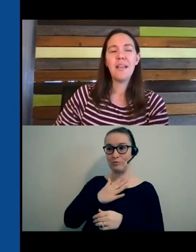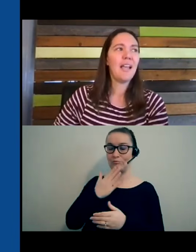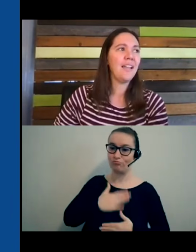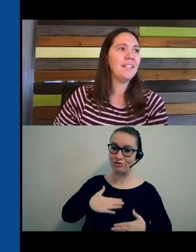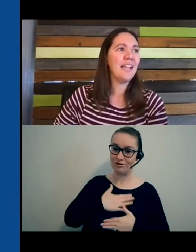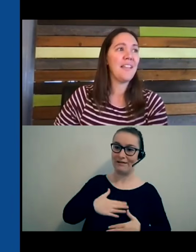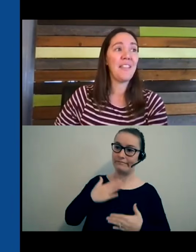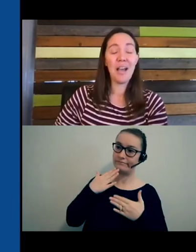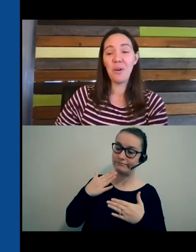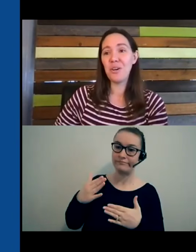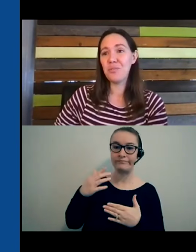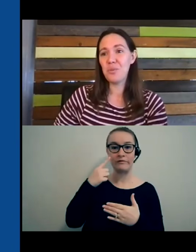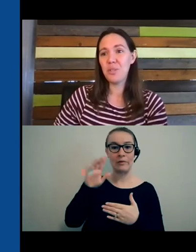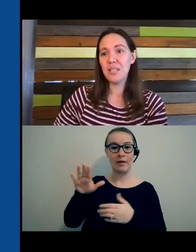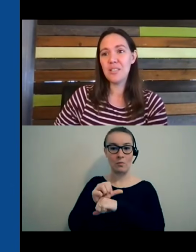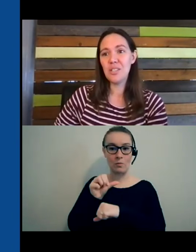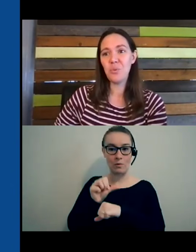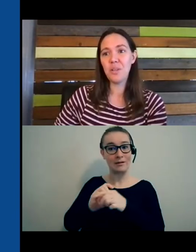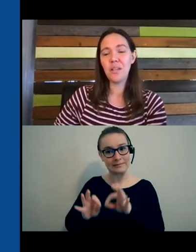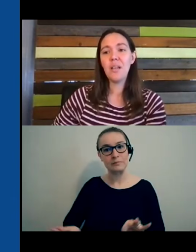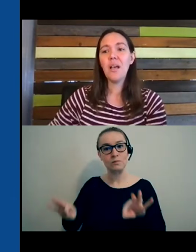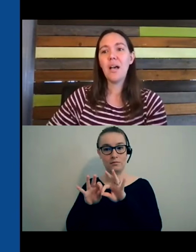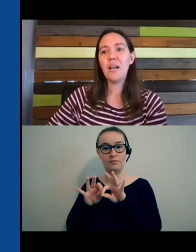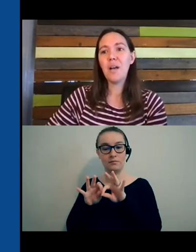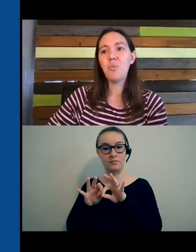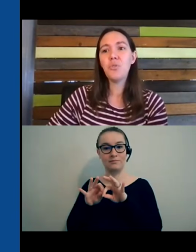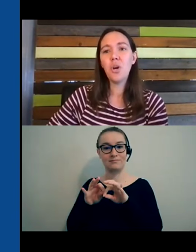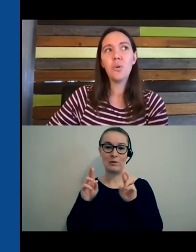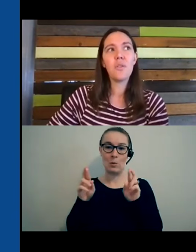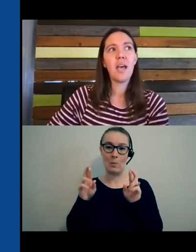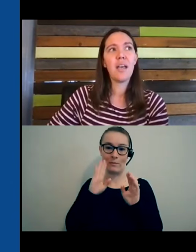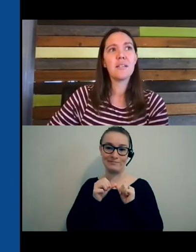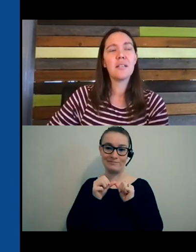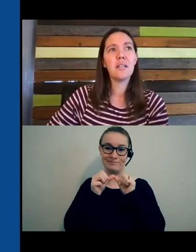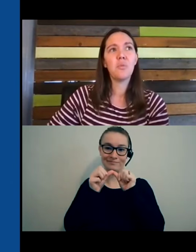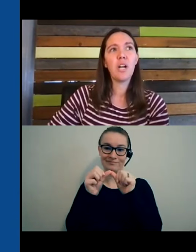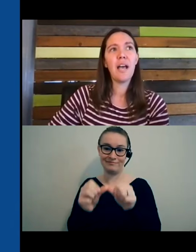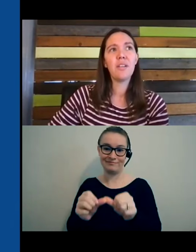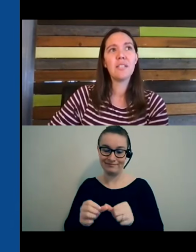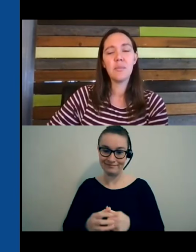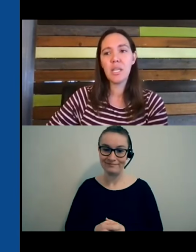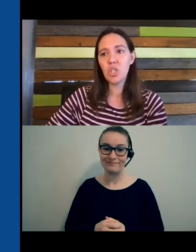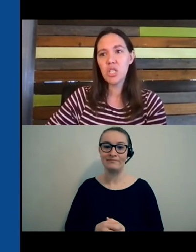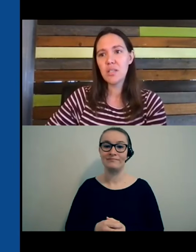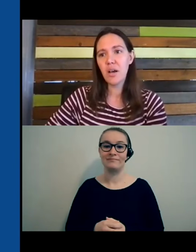And then that way hopefully we can continue with it. I will note that we're having some increased costs